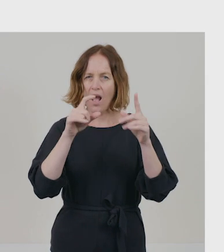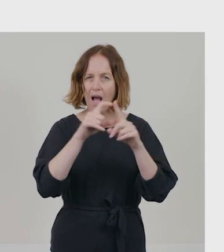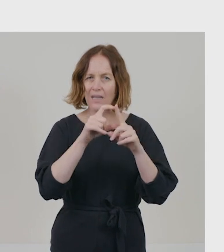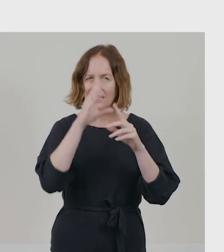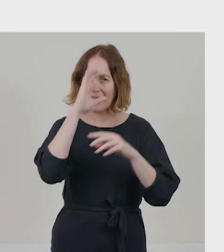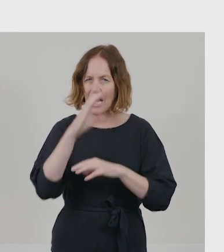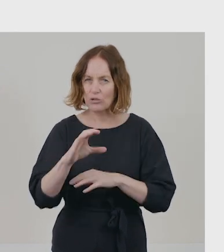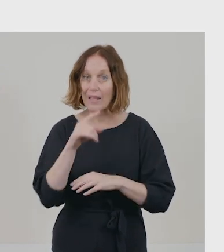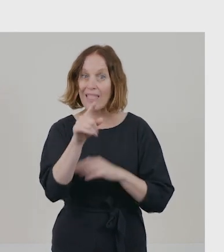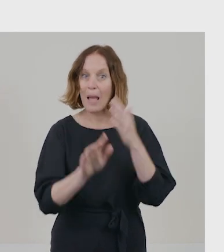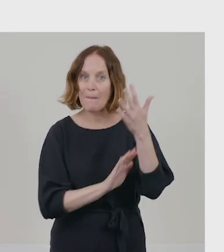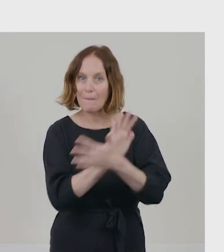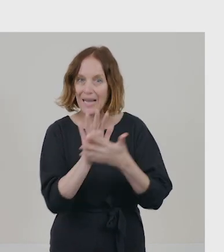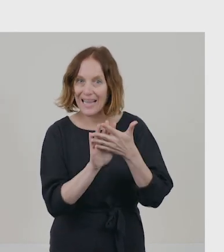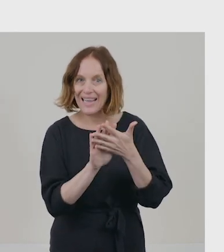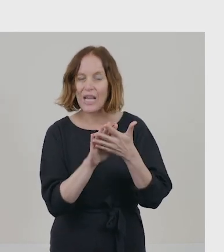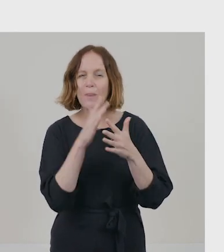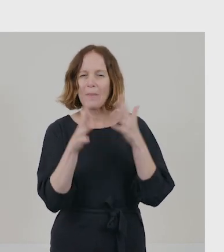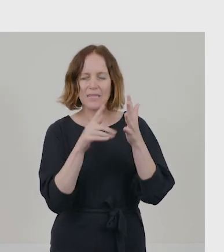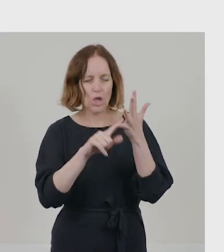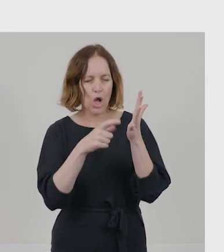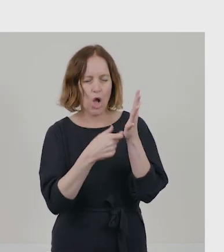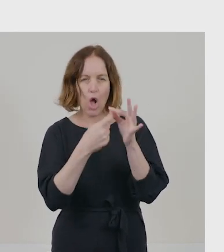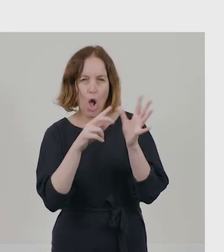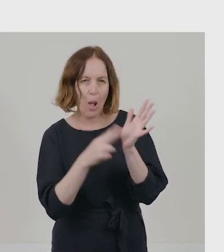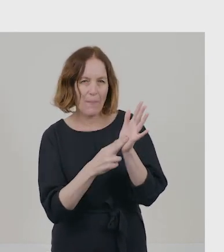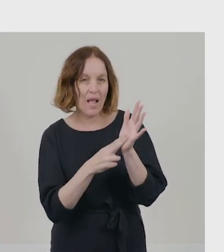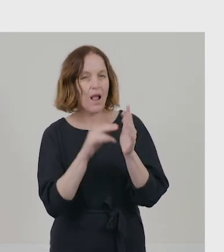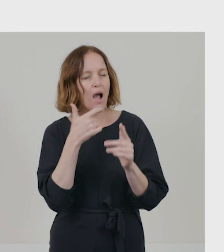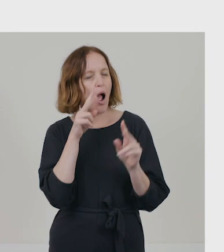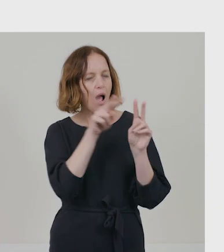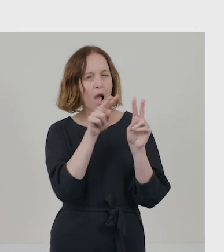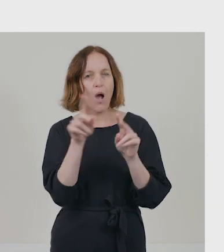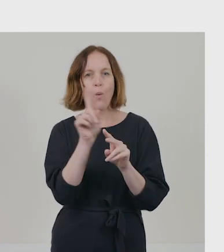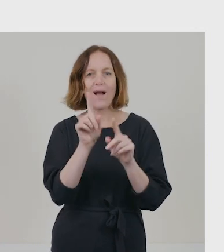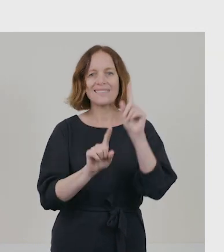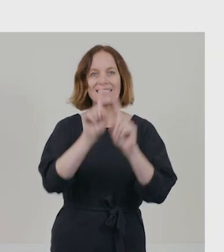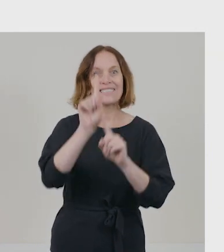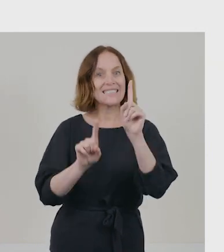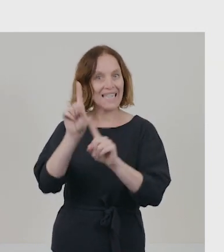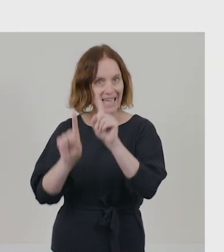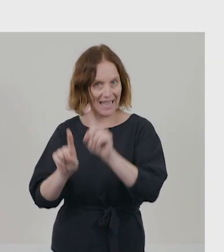'Urbanised' means to become urban, or to have the characteristics of a city.